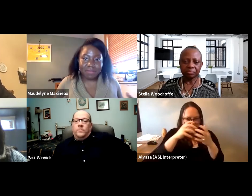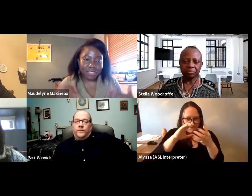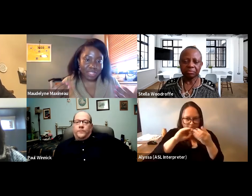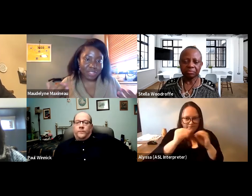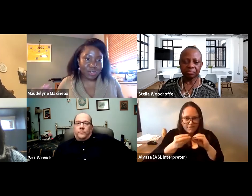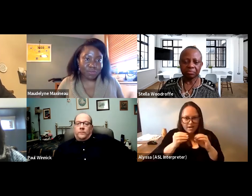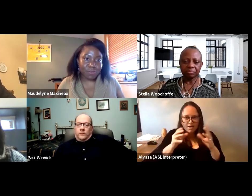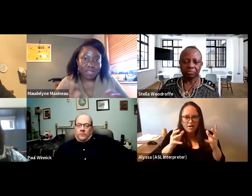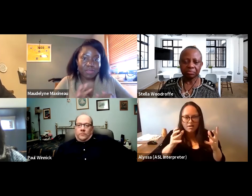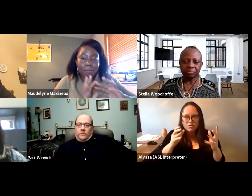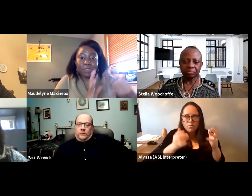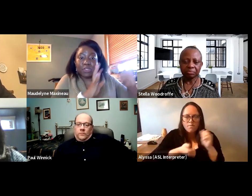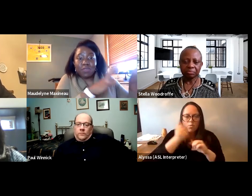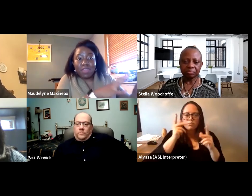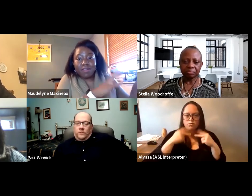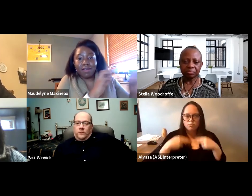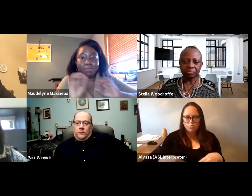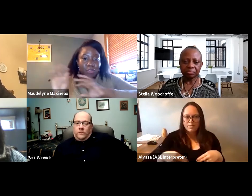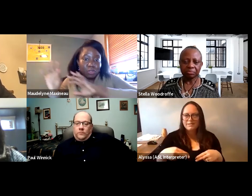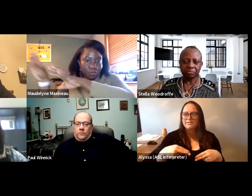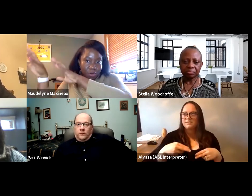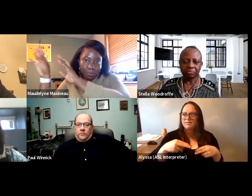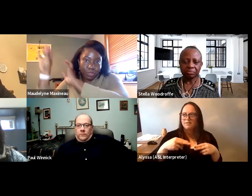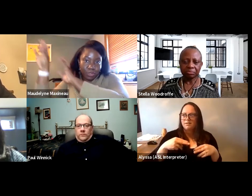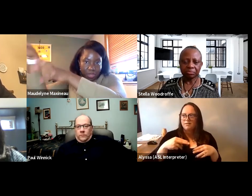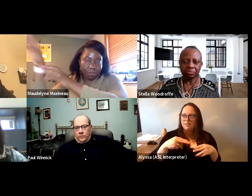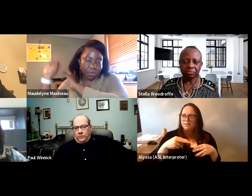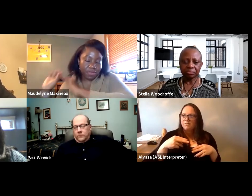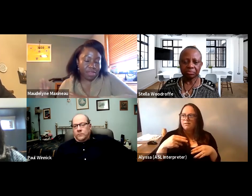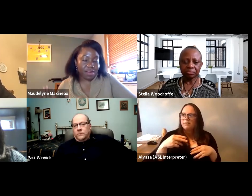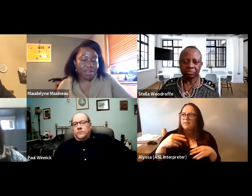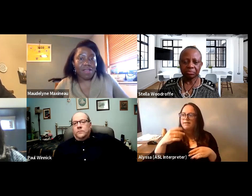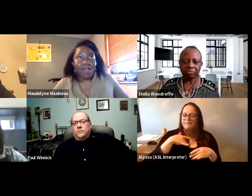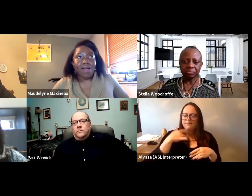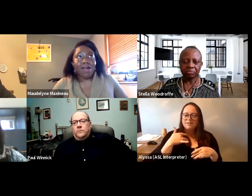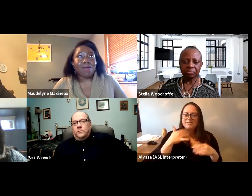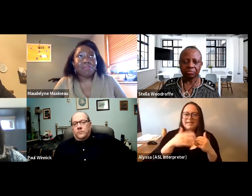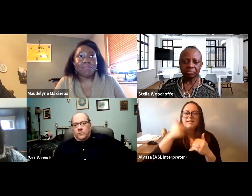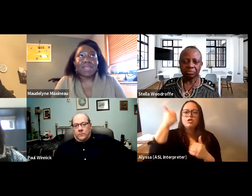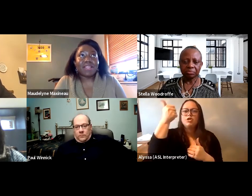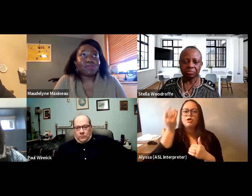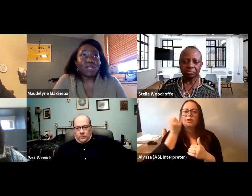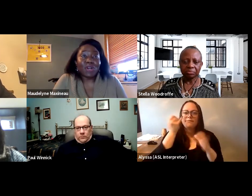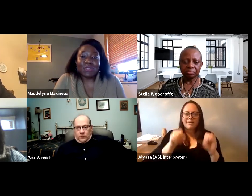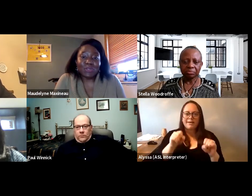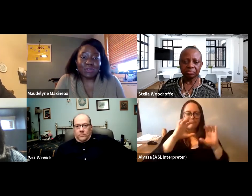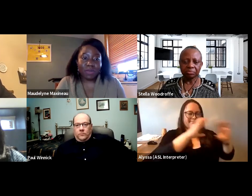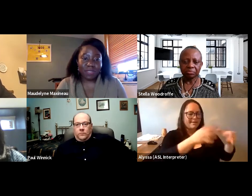it much easier for me to say, I'll put you there, I'll put you put you here put you there. And it's really hard to do that with